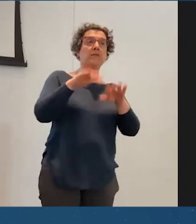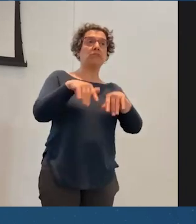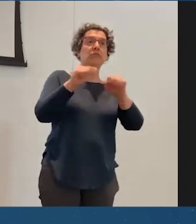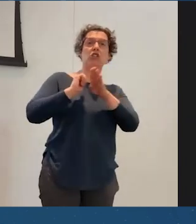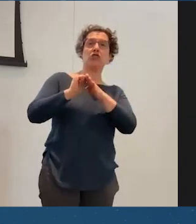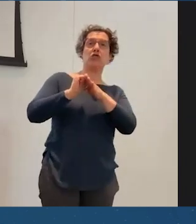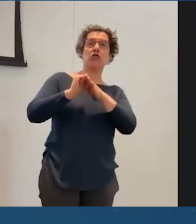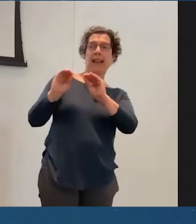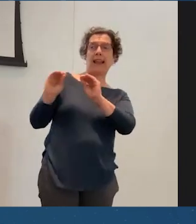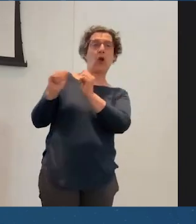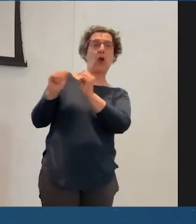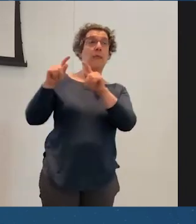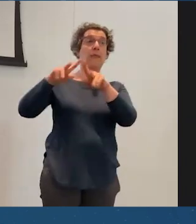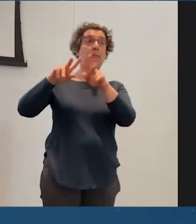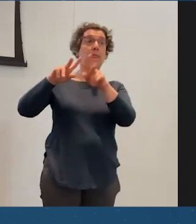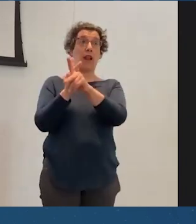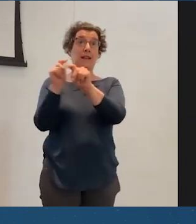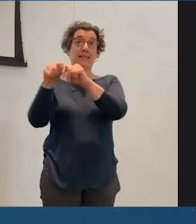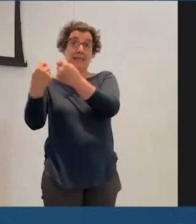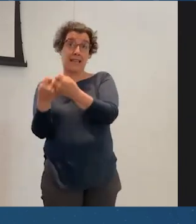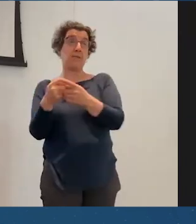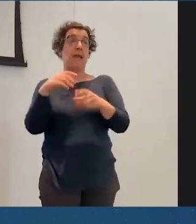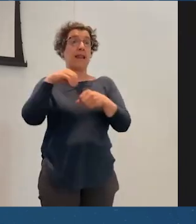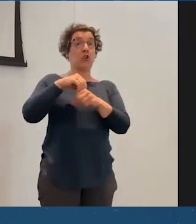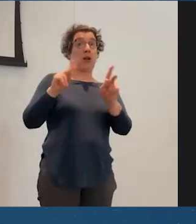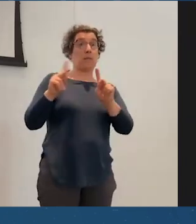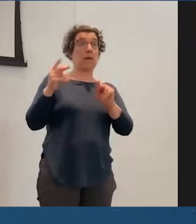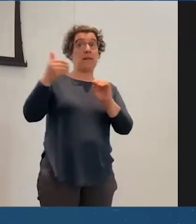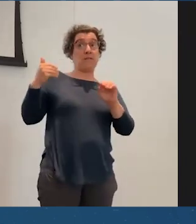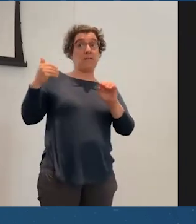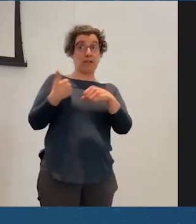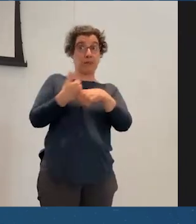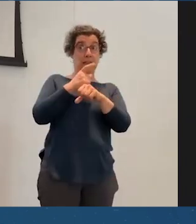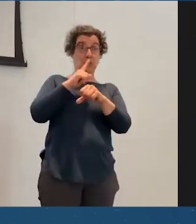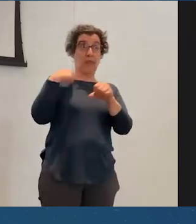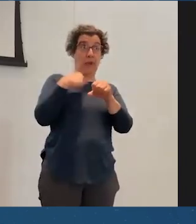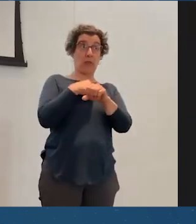and with internal folks beforehand to ensure that we are showing up in ways that